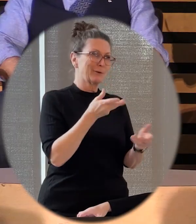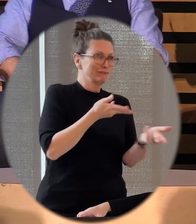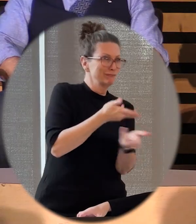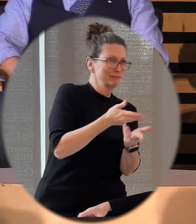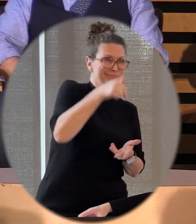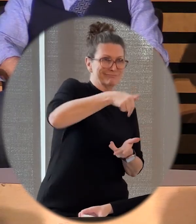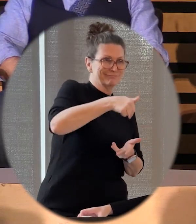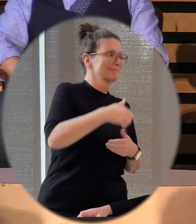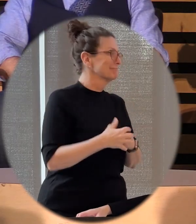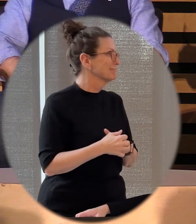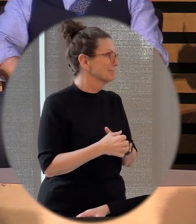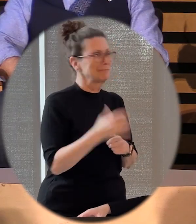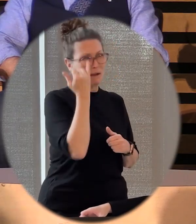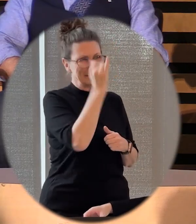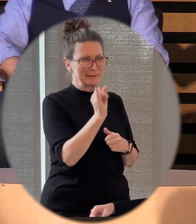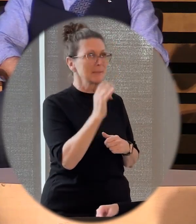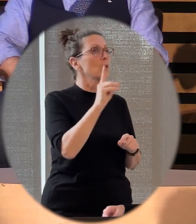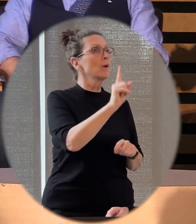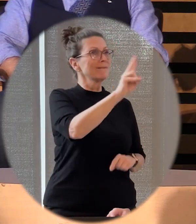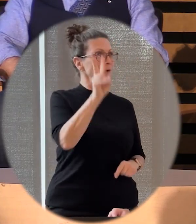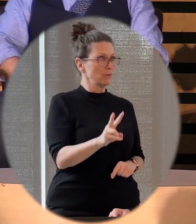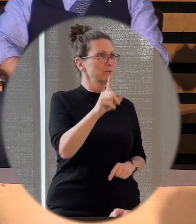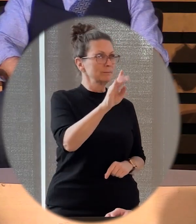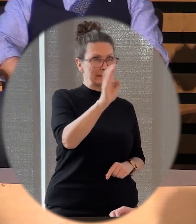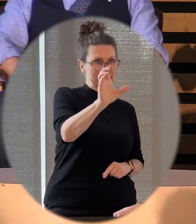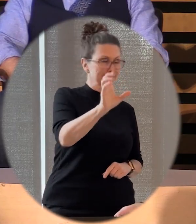you travel a lot you know you don't get to see your kids. She's changed since that time. She